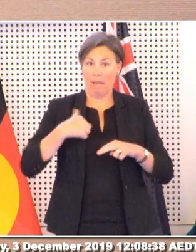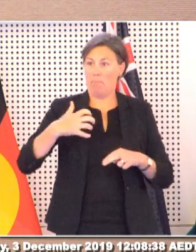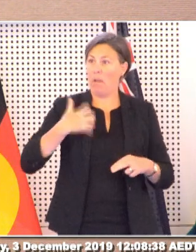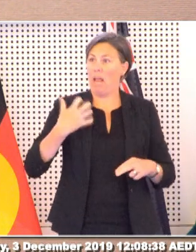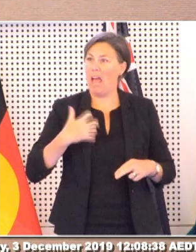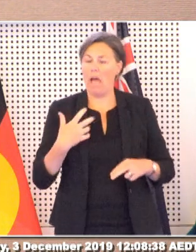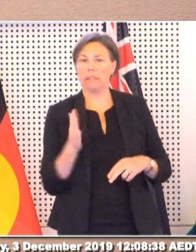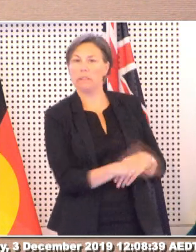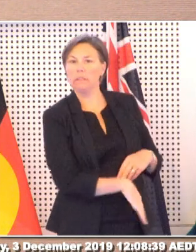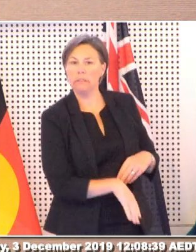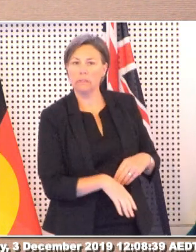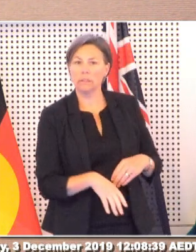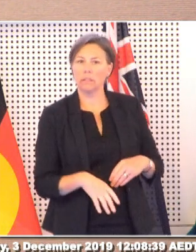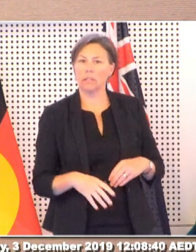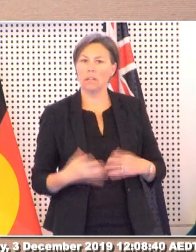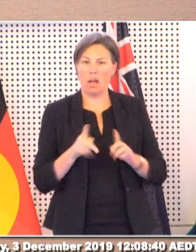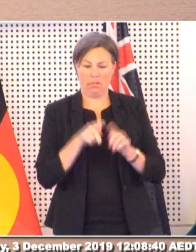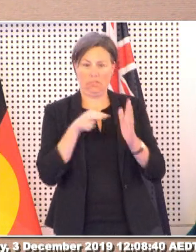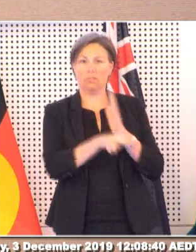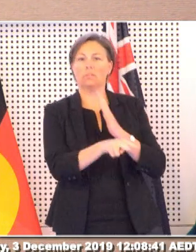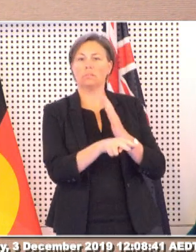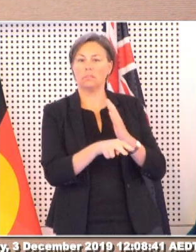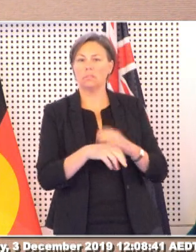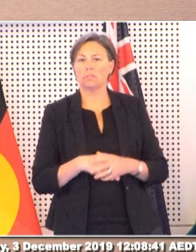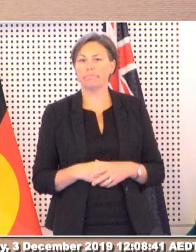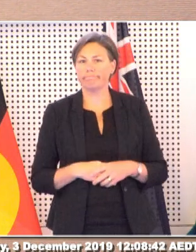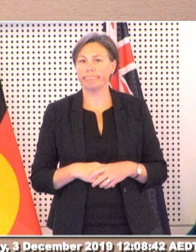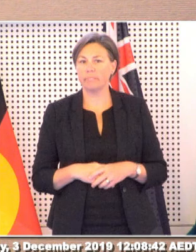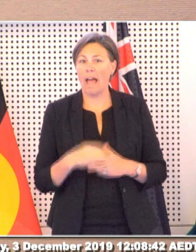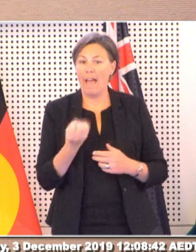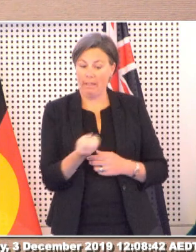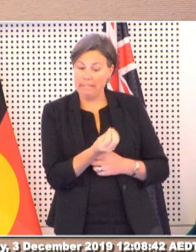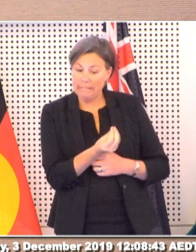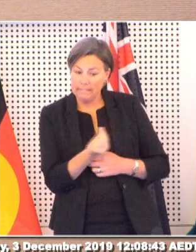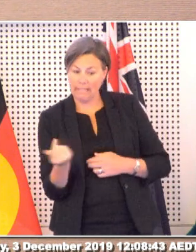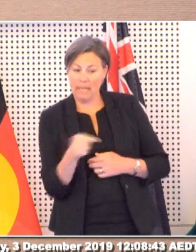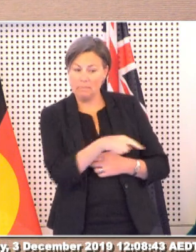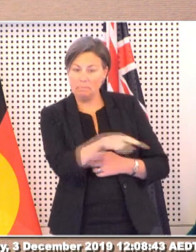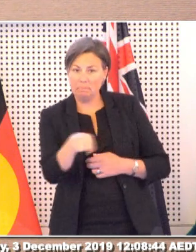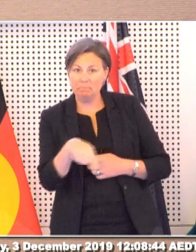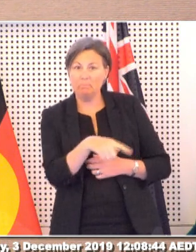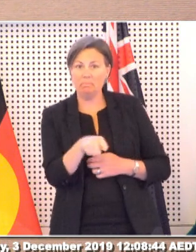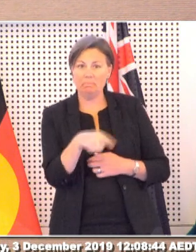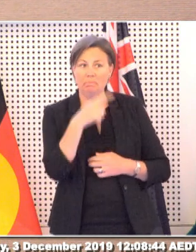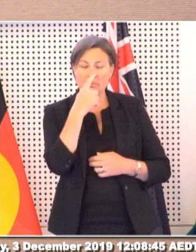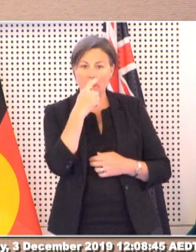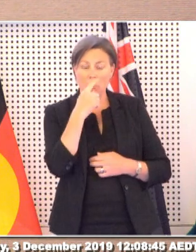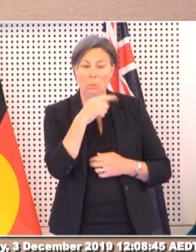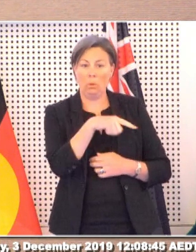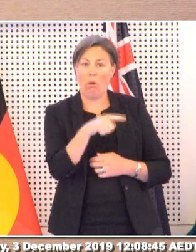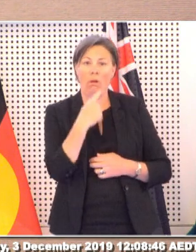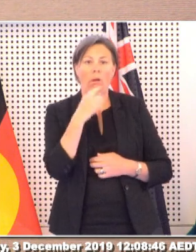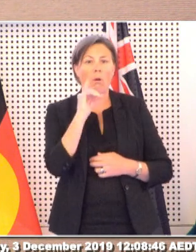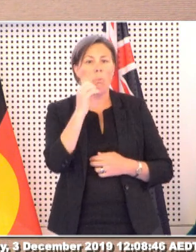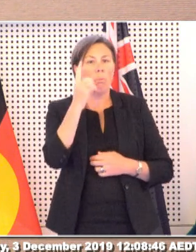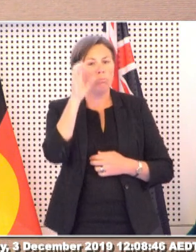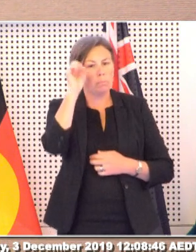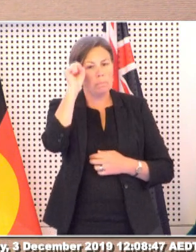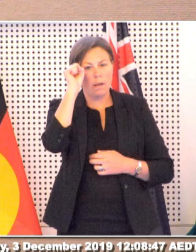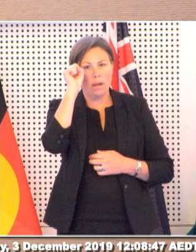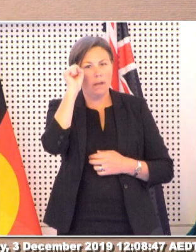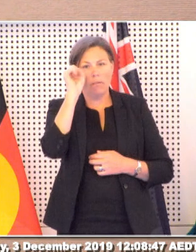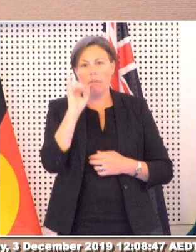The sorts of – there were some standout memories that people had about things like